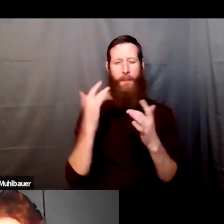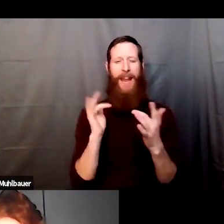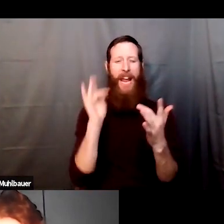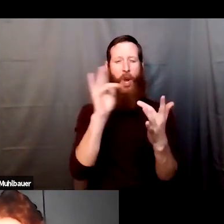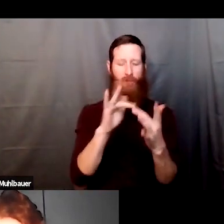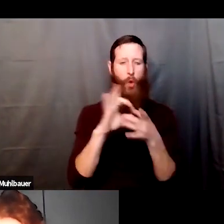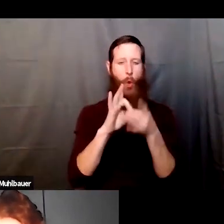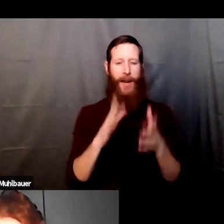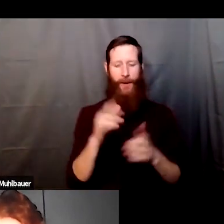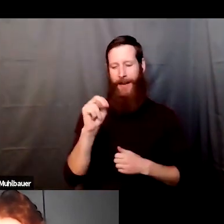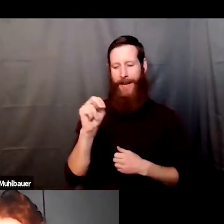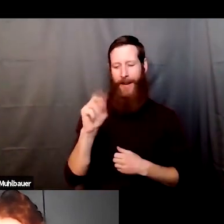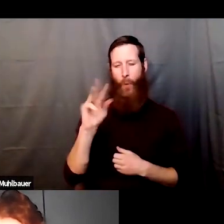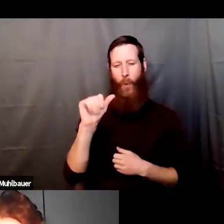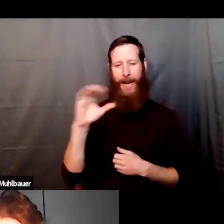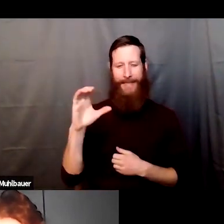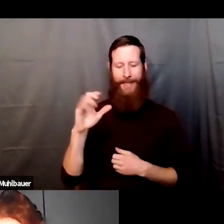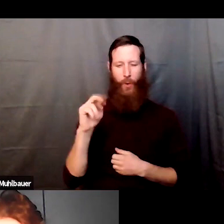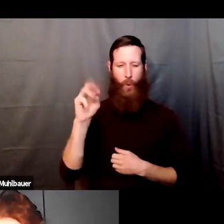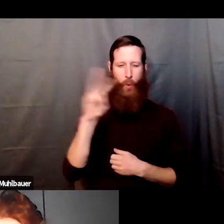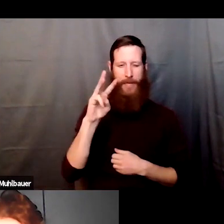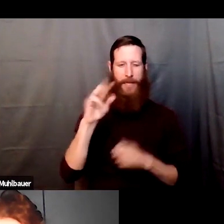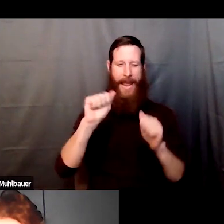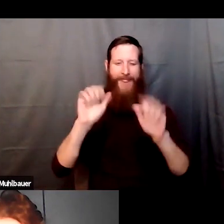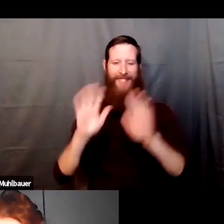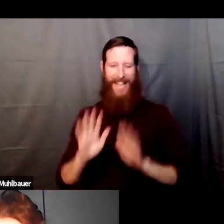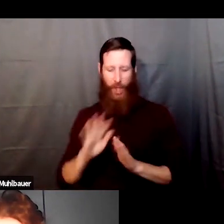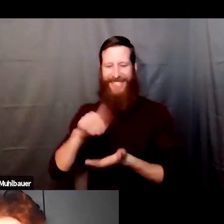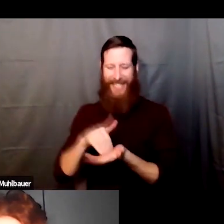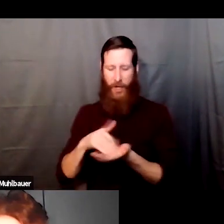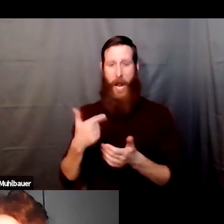at the Northwest Avalanche Center and get the privilege of organizing our